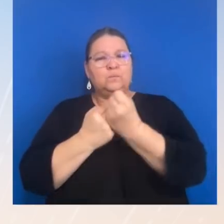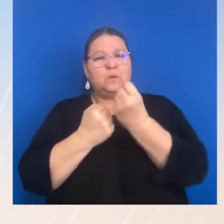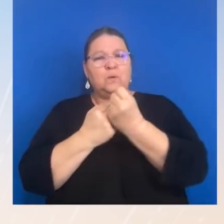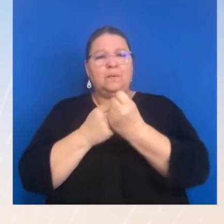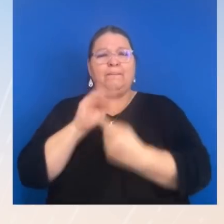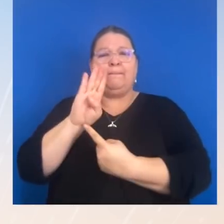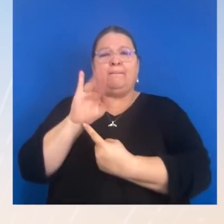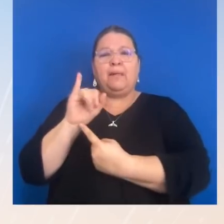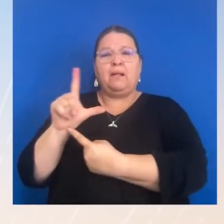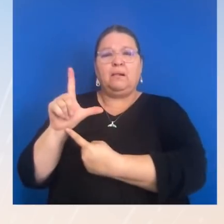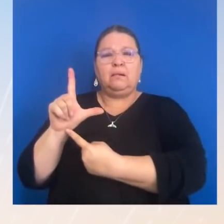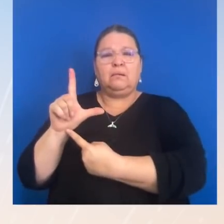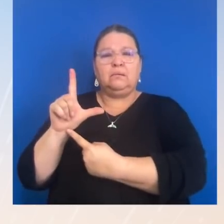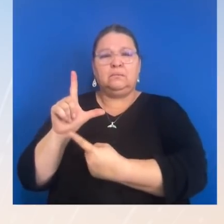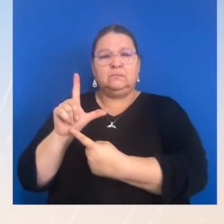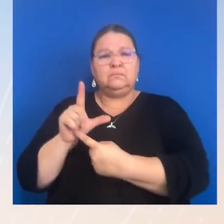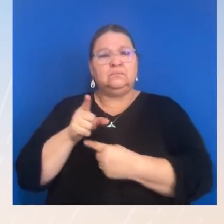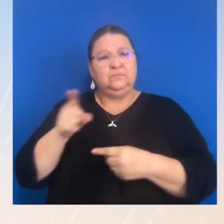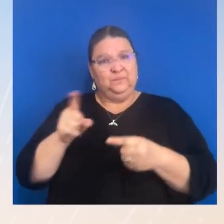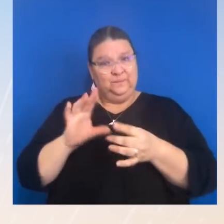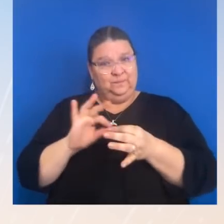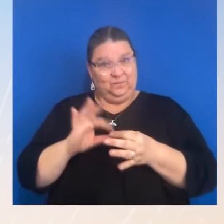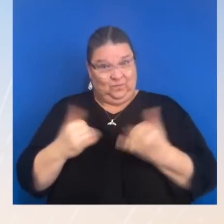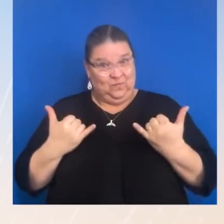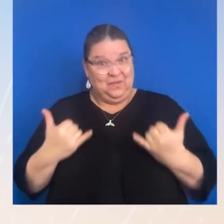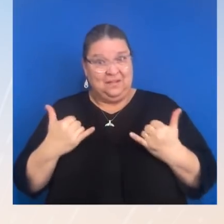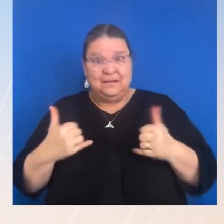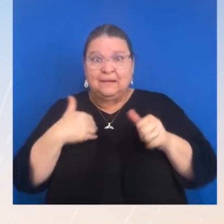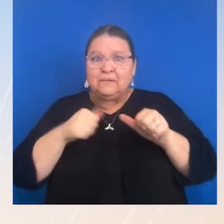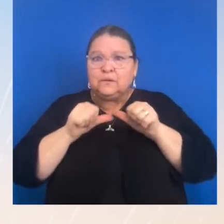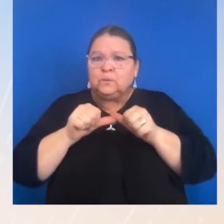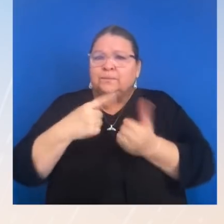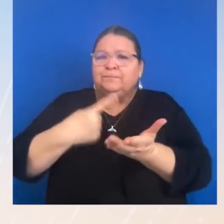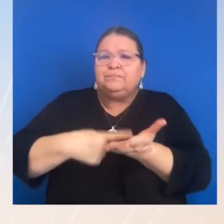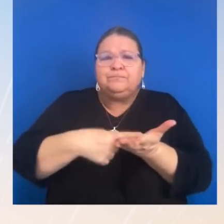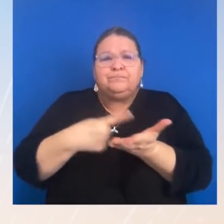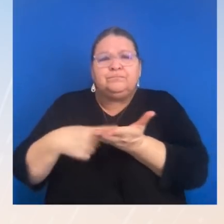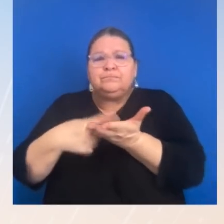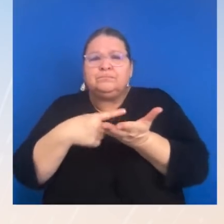The Press: But if this bill has the dire consequences that you just described,